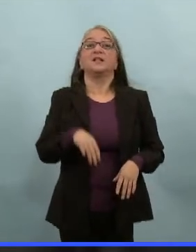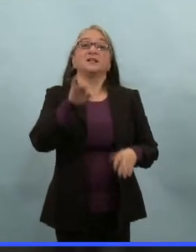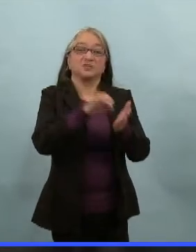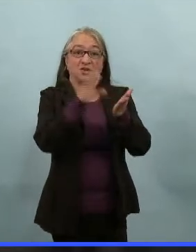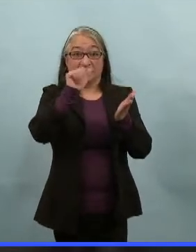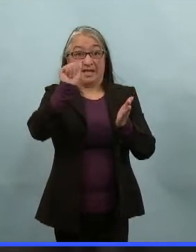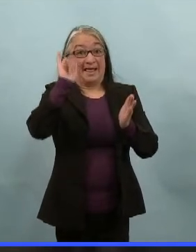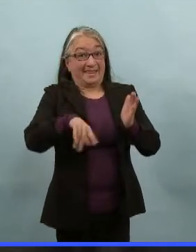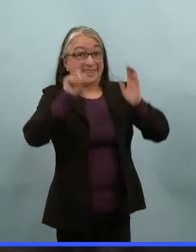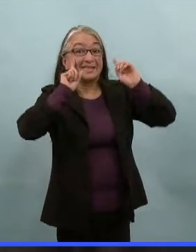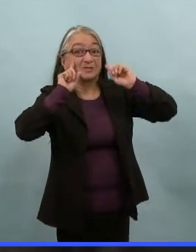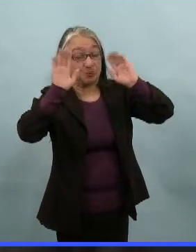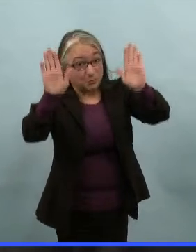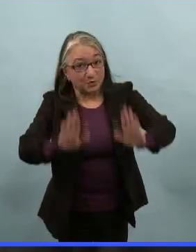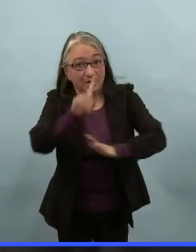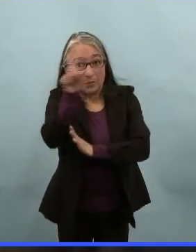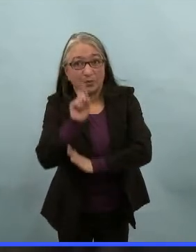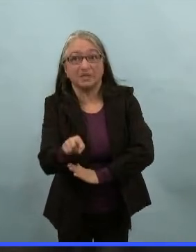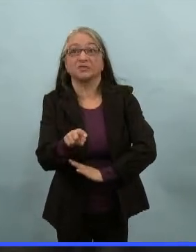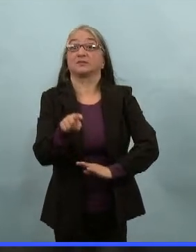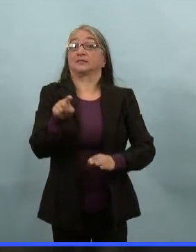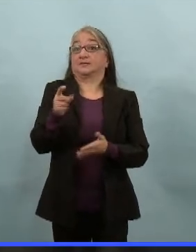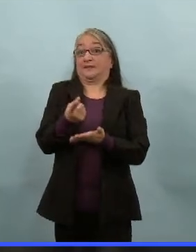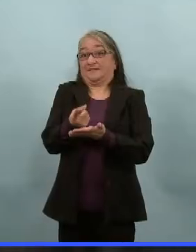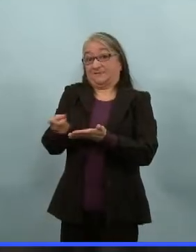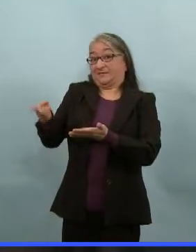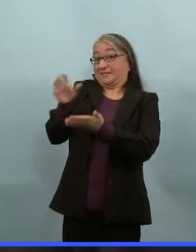uh the plan we have and the planning we've been doing with rapid tests has